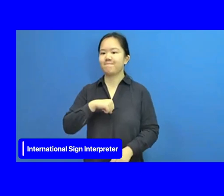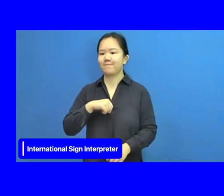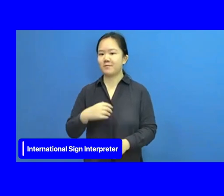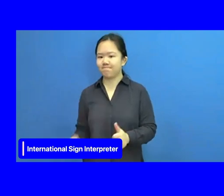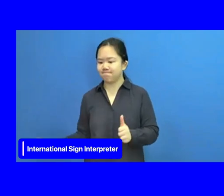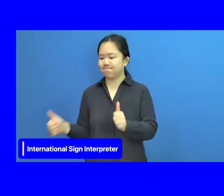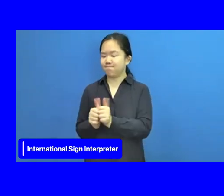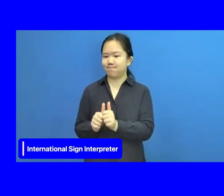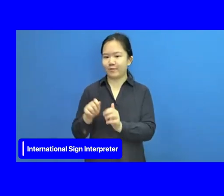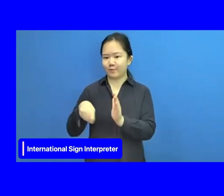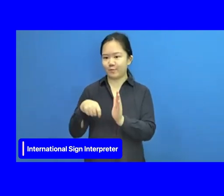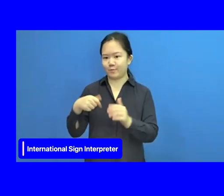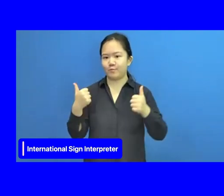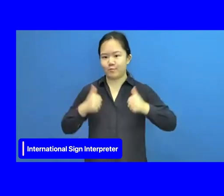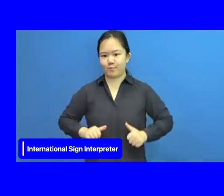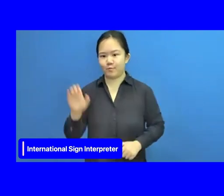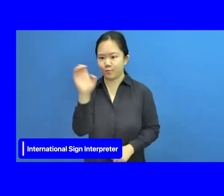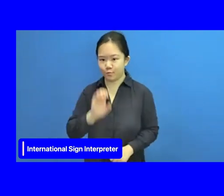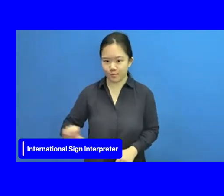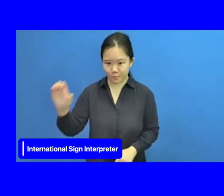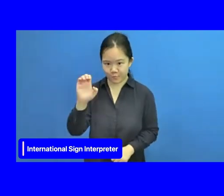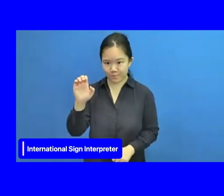for professionals to connect outside existing,